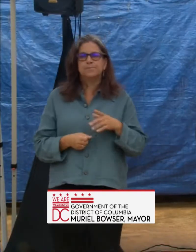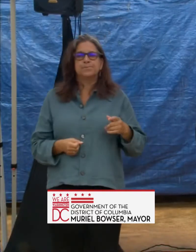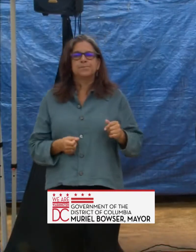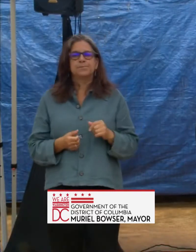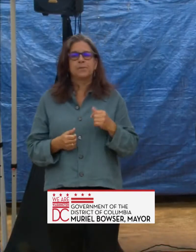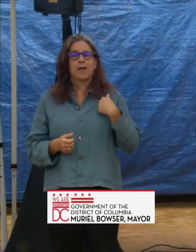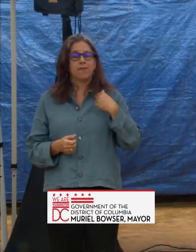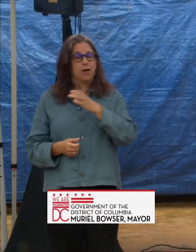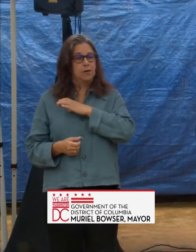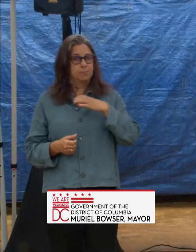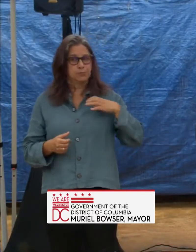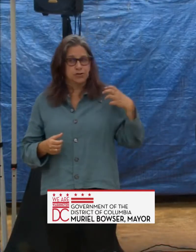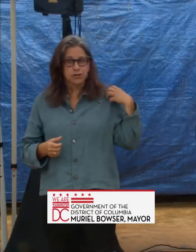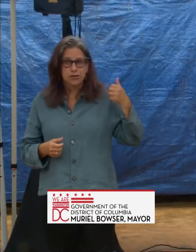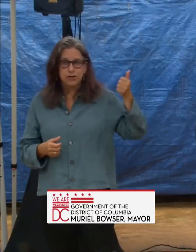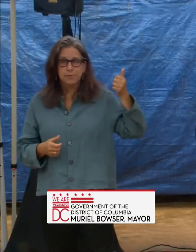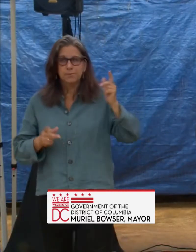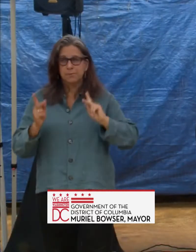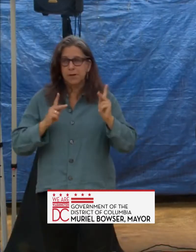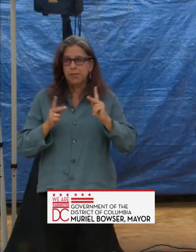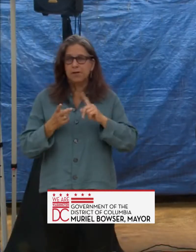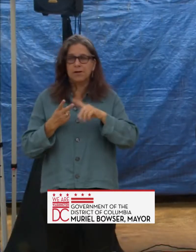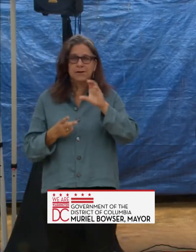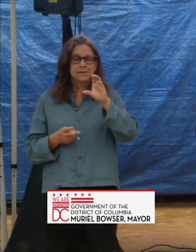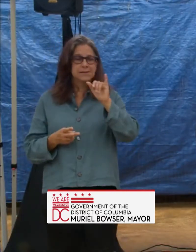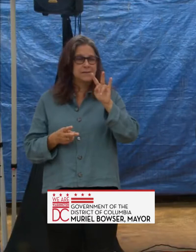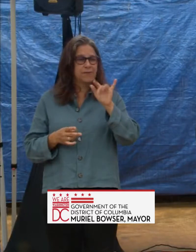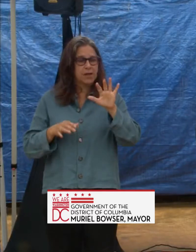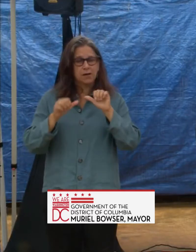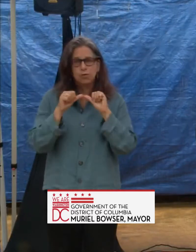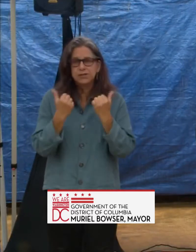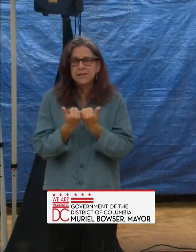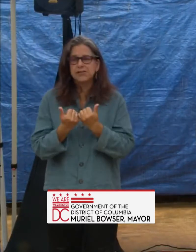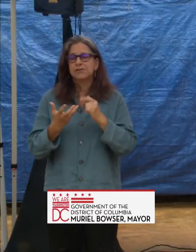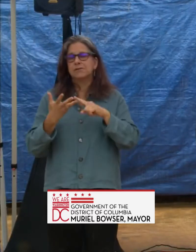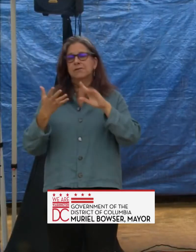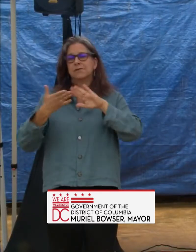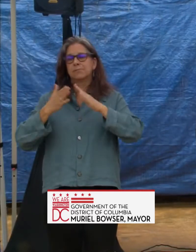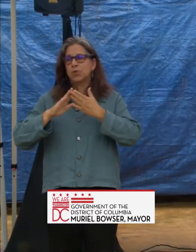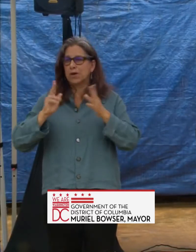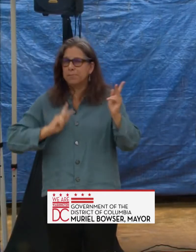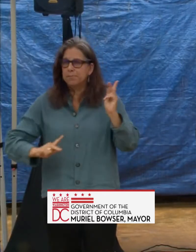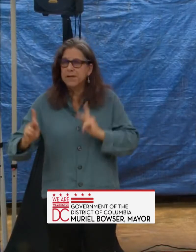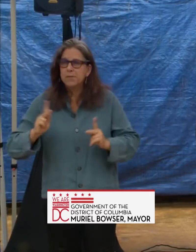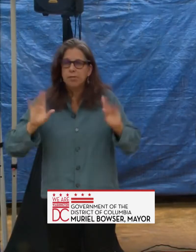ASSOCIATIONS AND COMMUNITY ORGANIZATIONS TO SERVE AS AN INTEGRAL PART OF THE PROCESS.